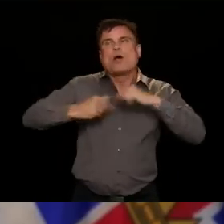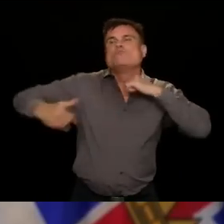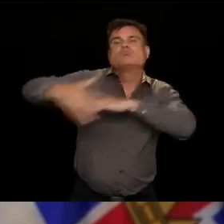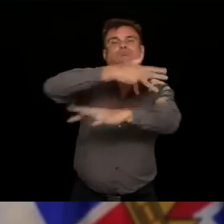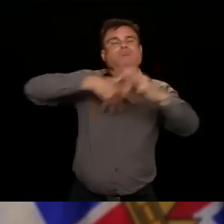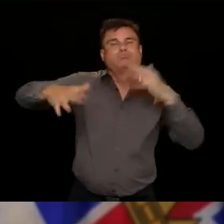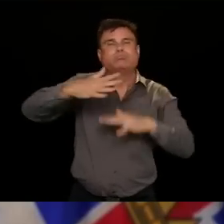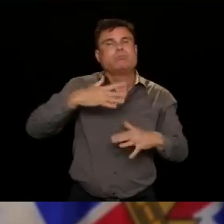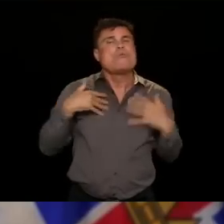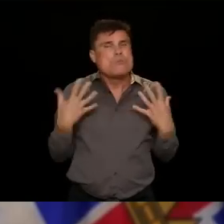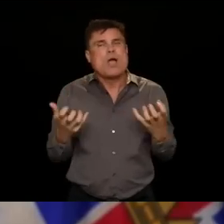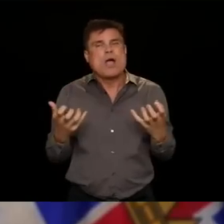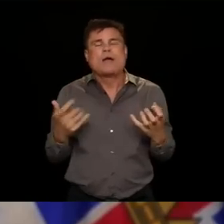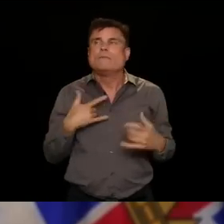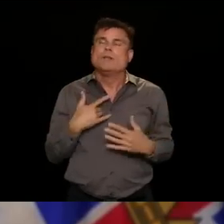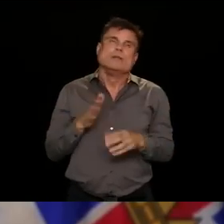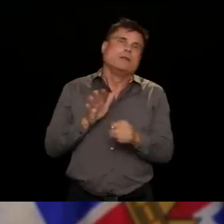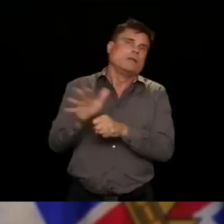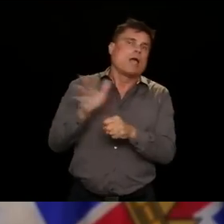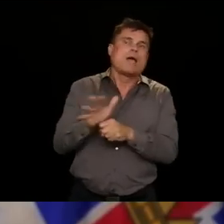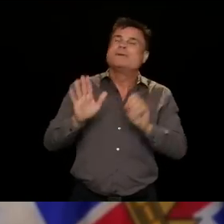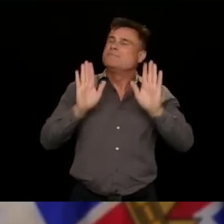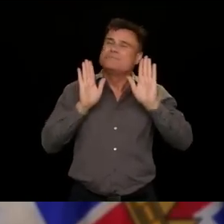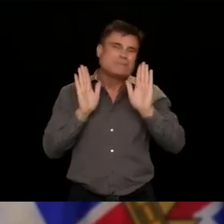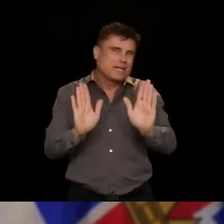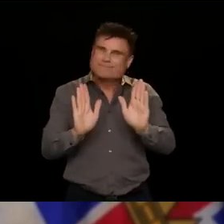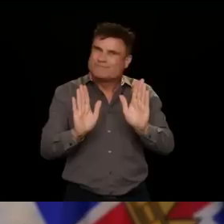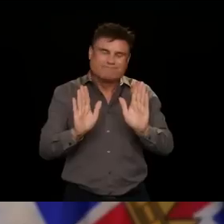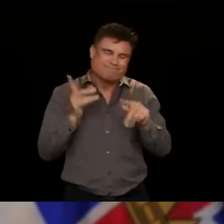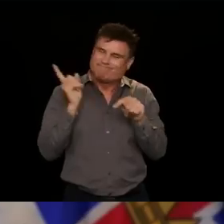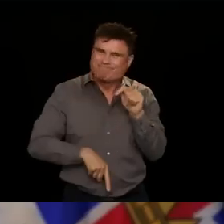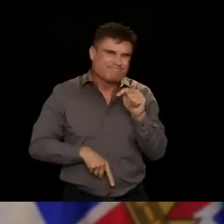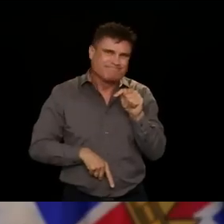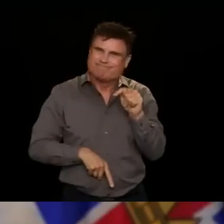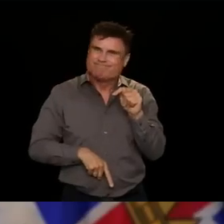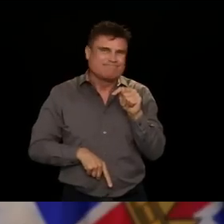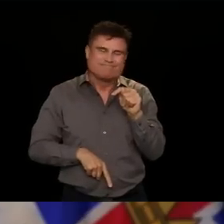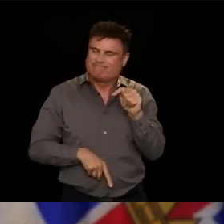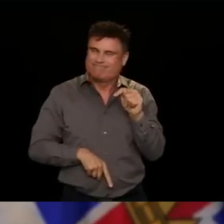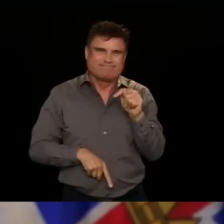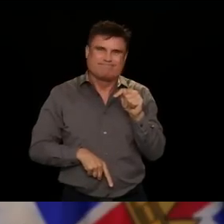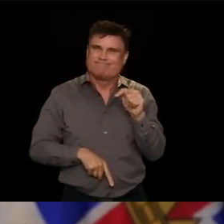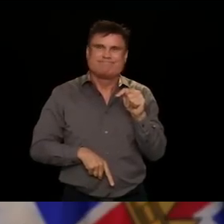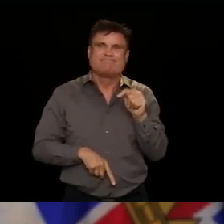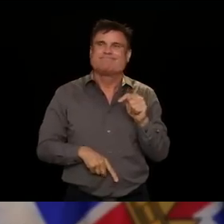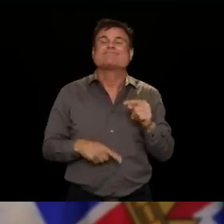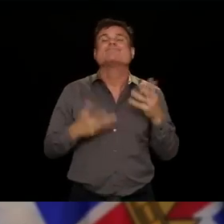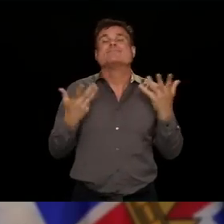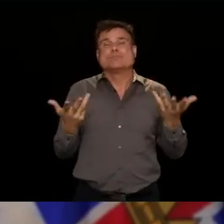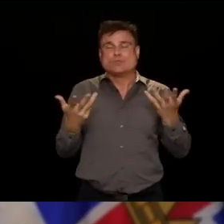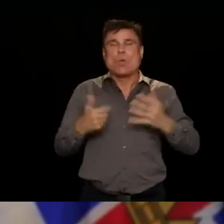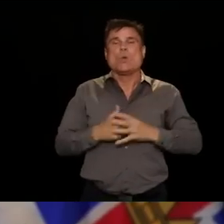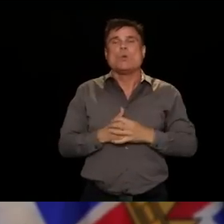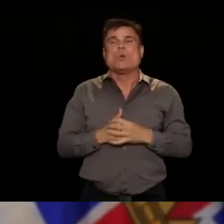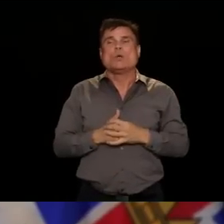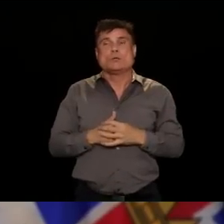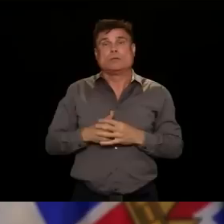I have been consumed by this as many of us have for many months. We are at a point where we want things to go